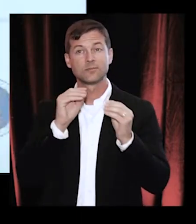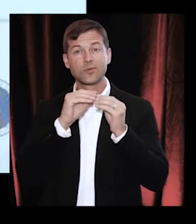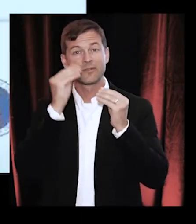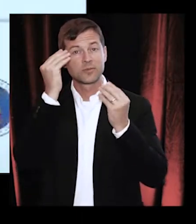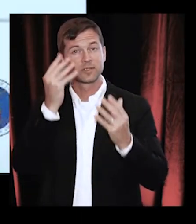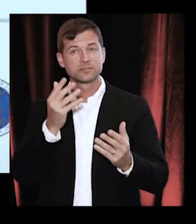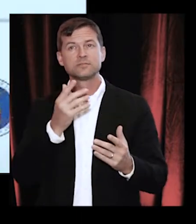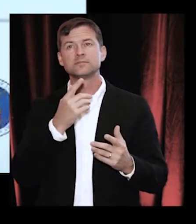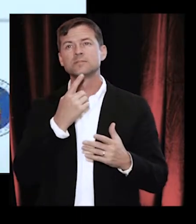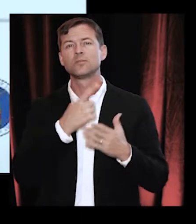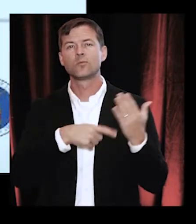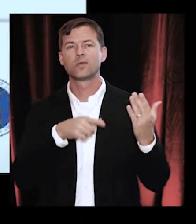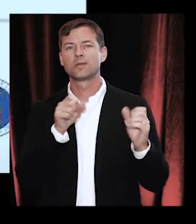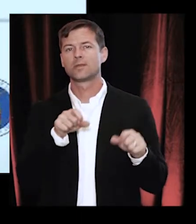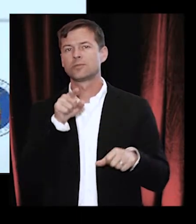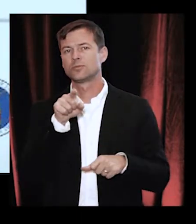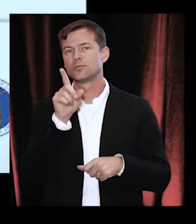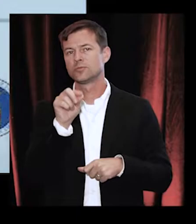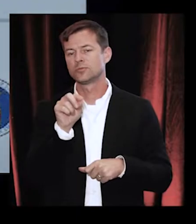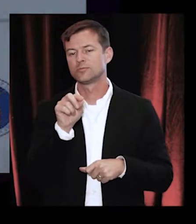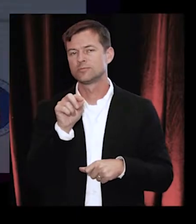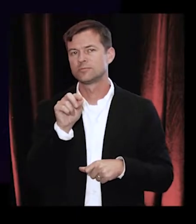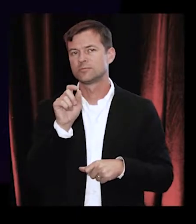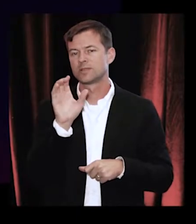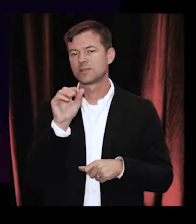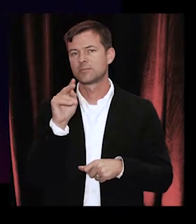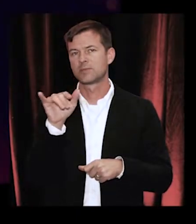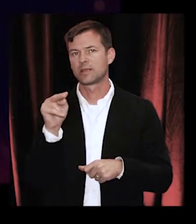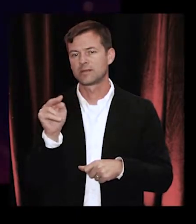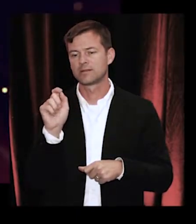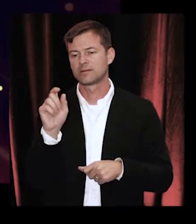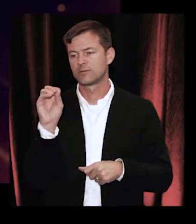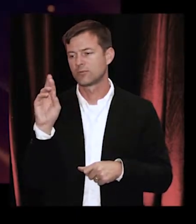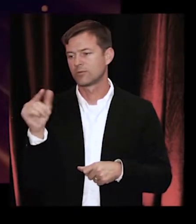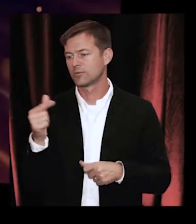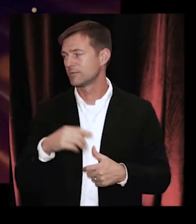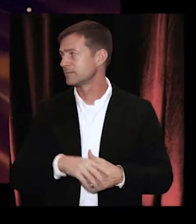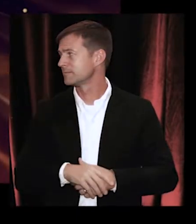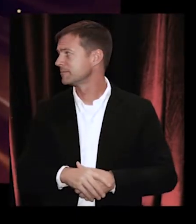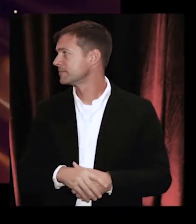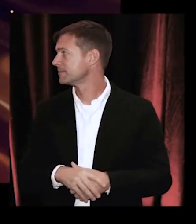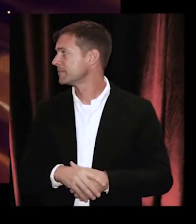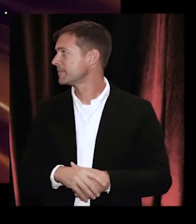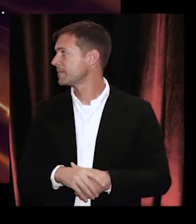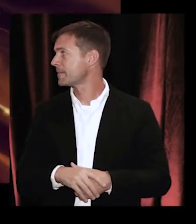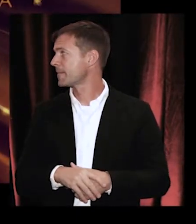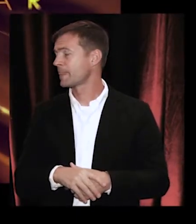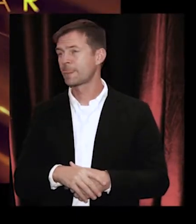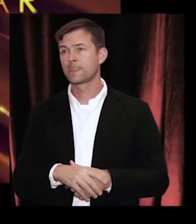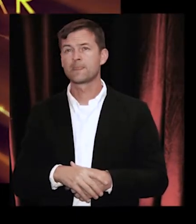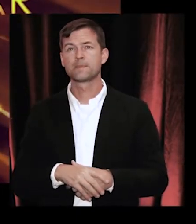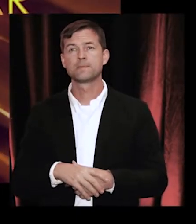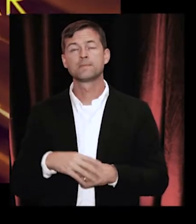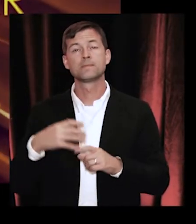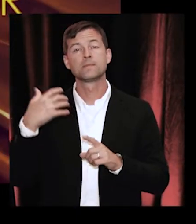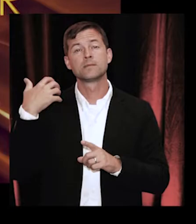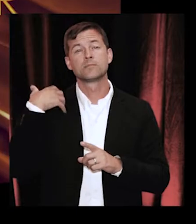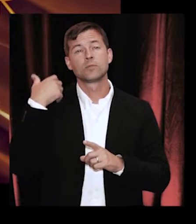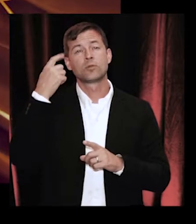Campaign dot org. Employer of the year for a small business which is less than 50 employees.